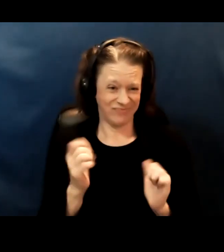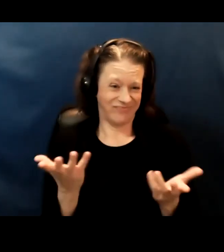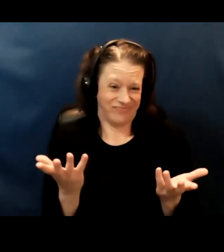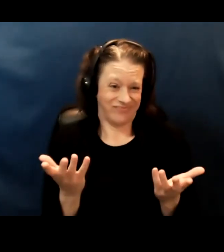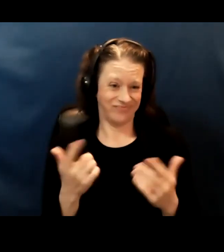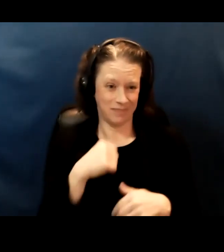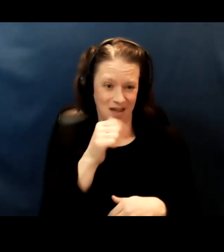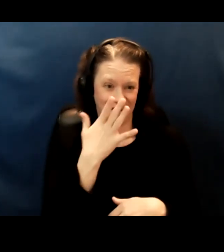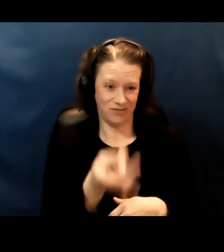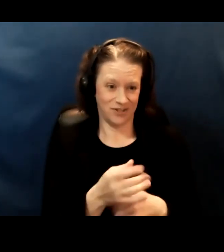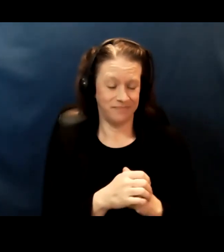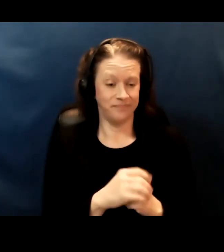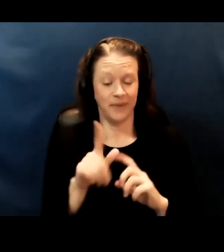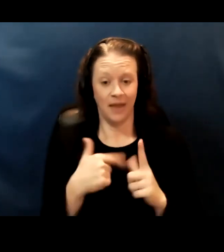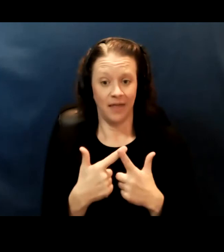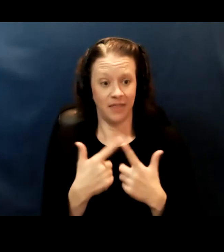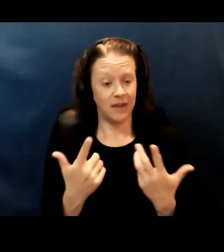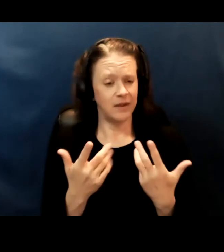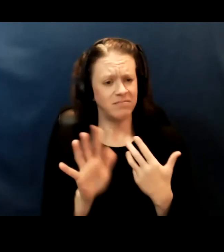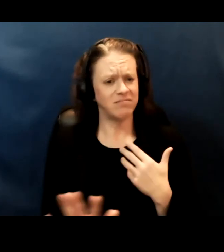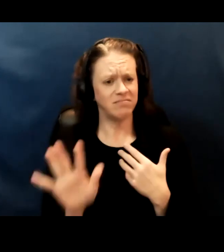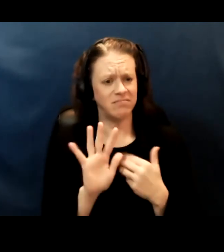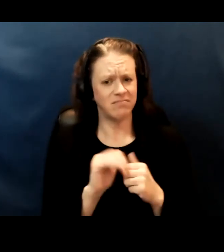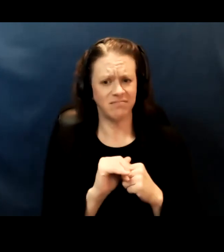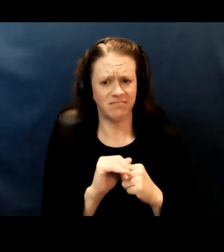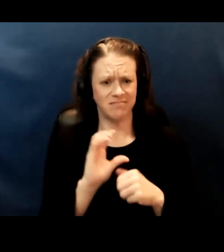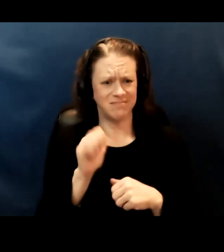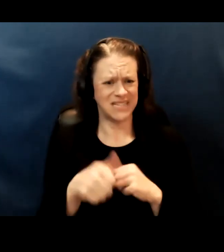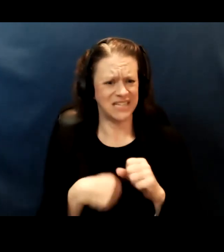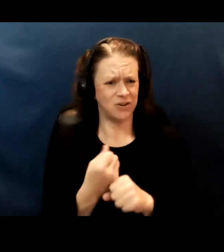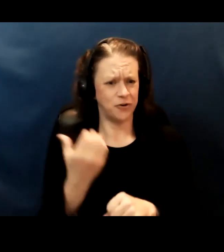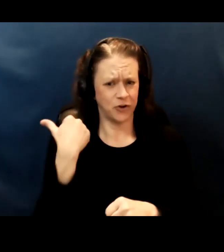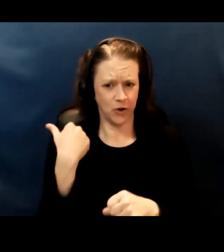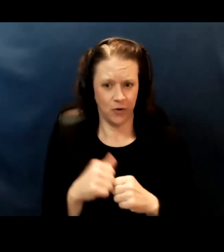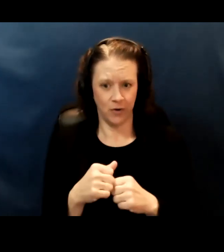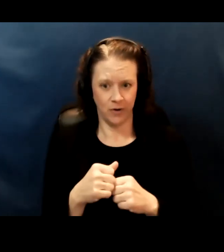And then in like next ten years ago, that's when Steppenwolf